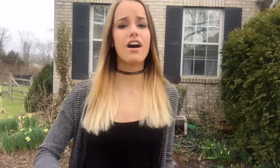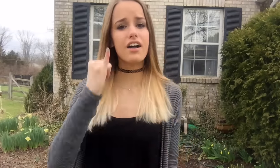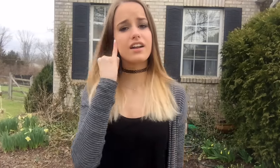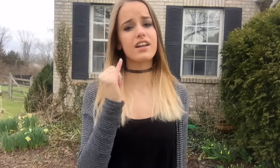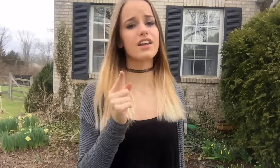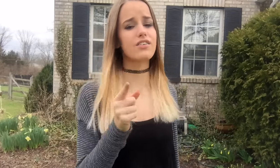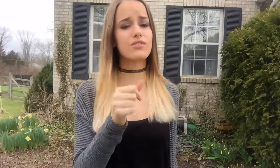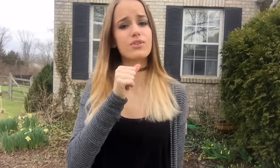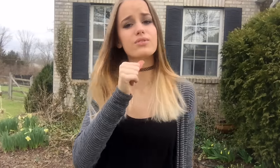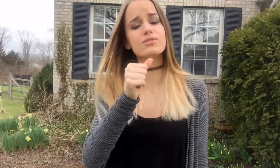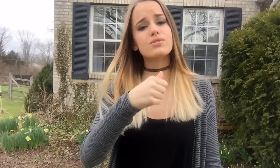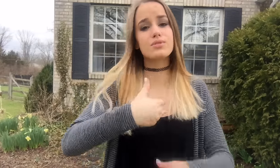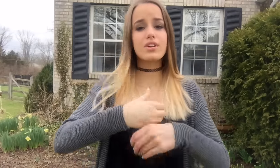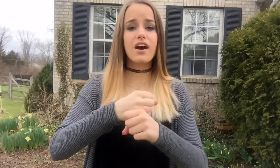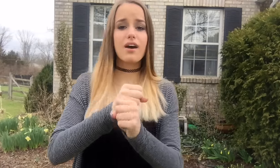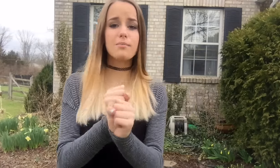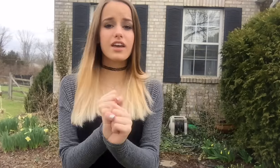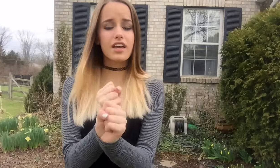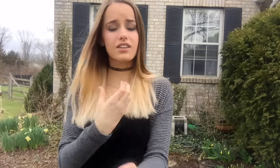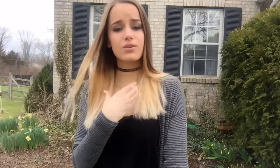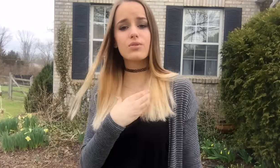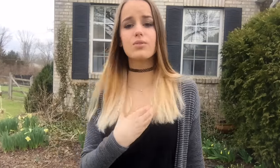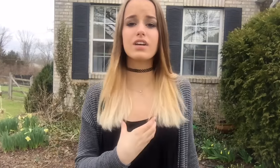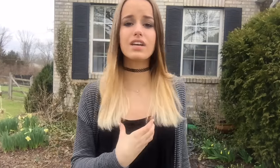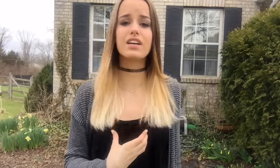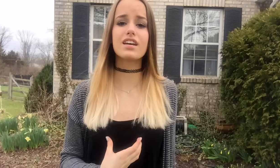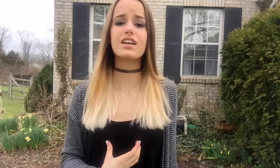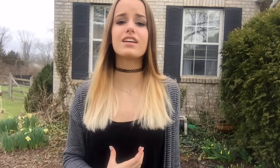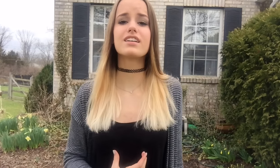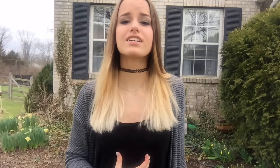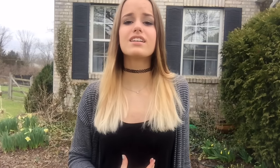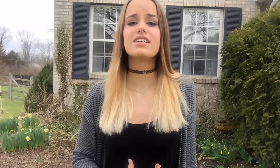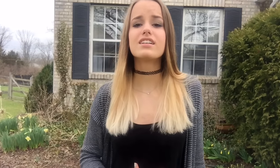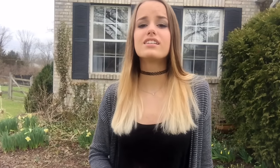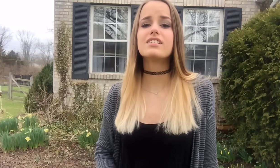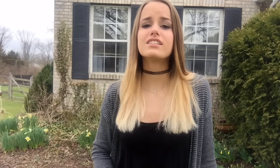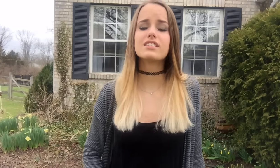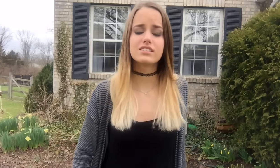If you do not make the wish